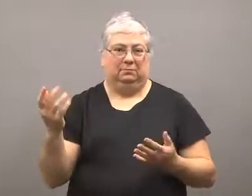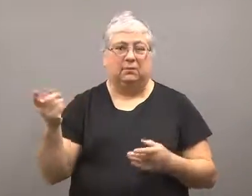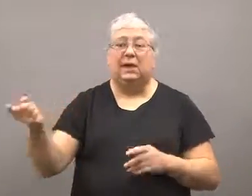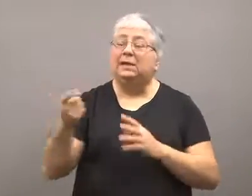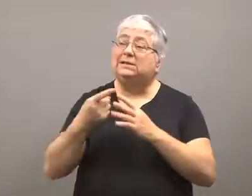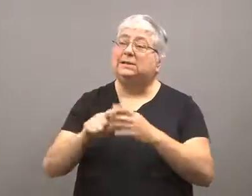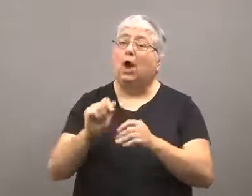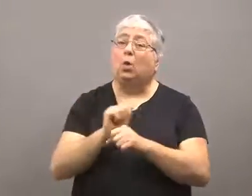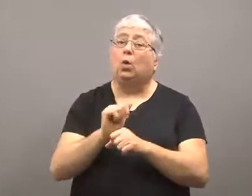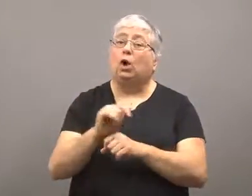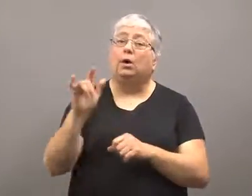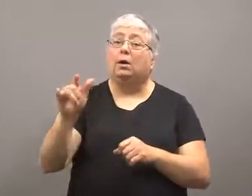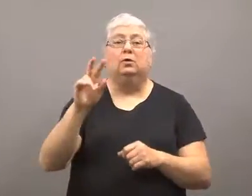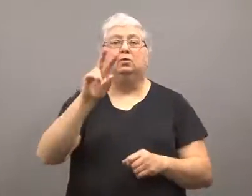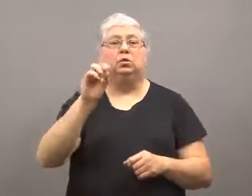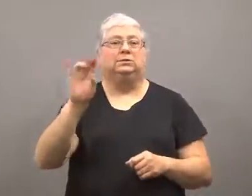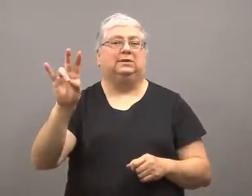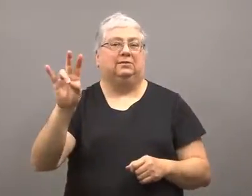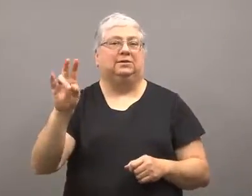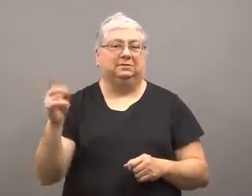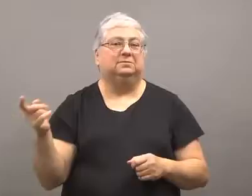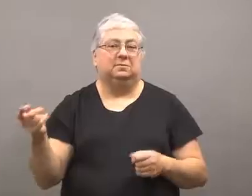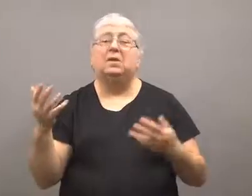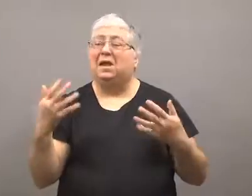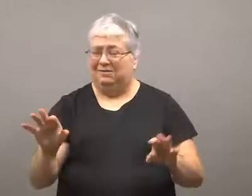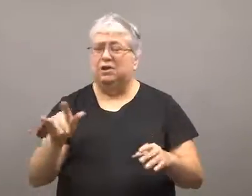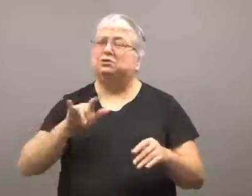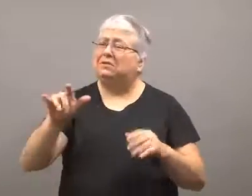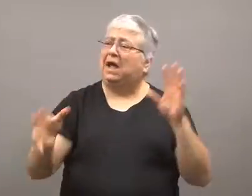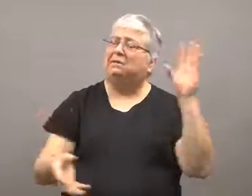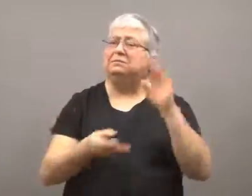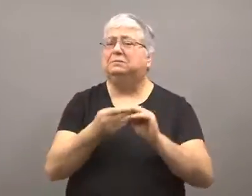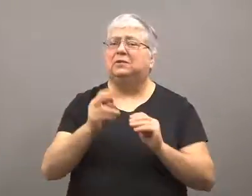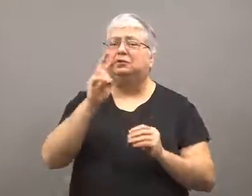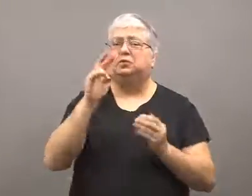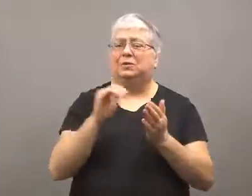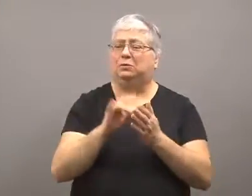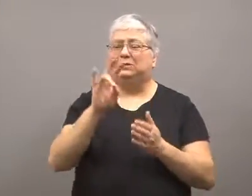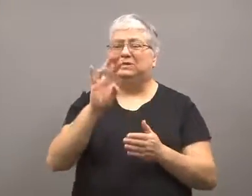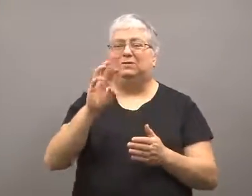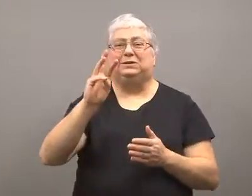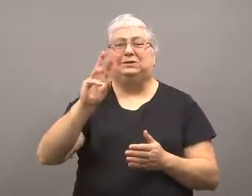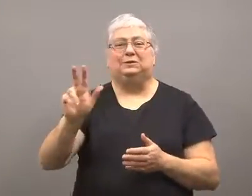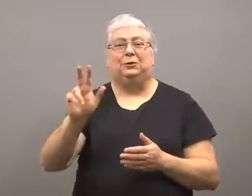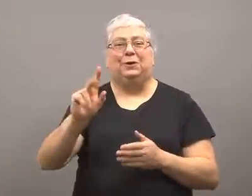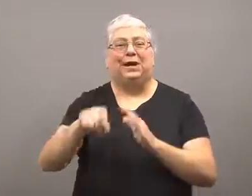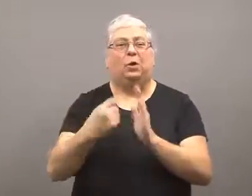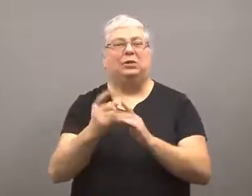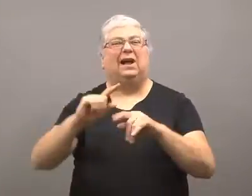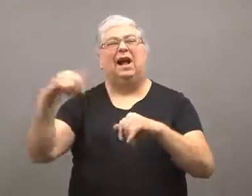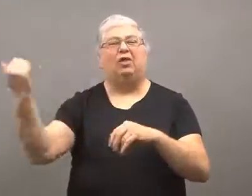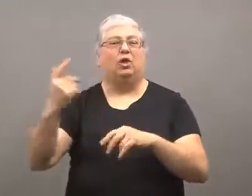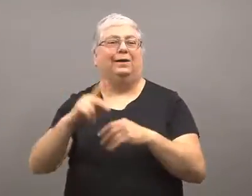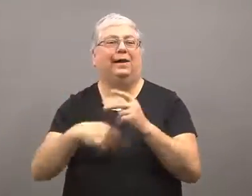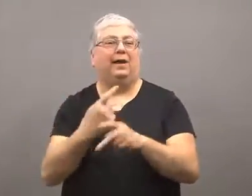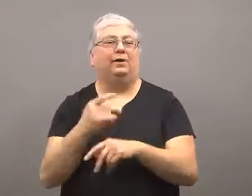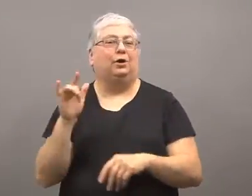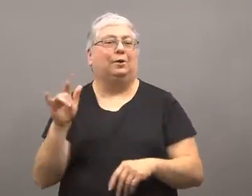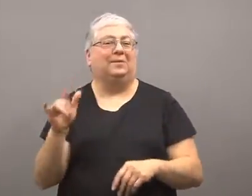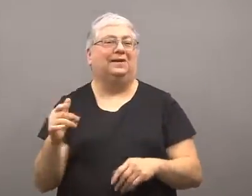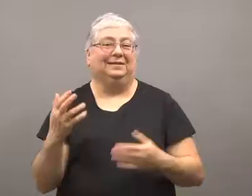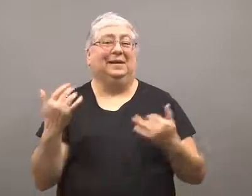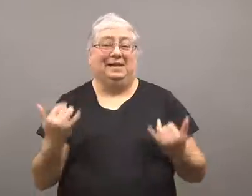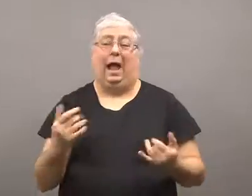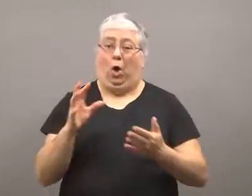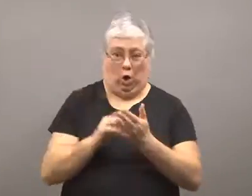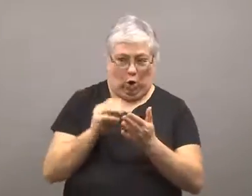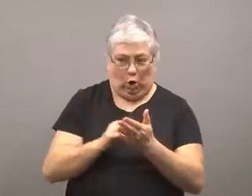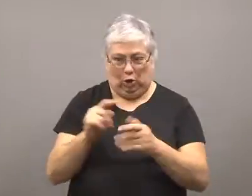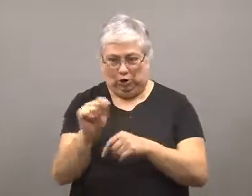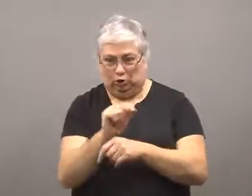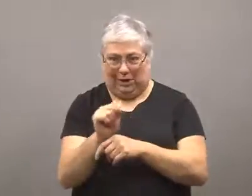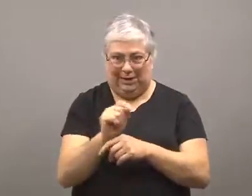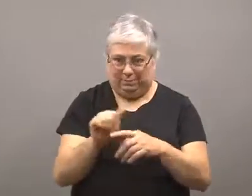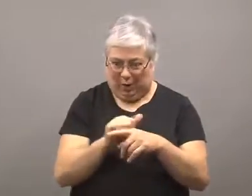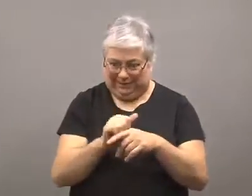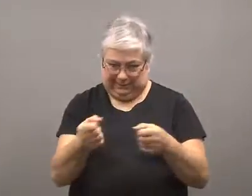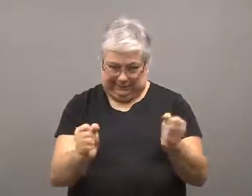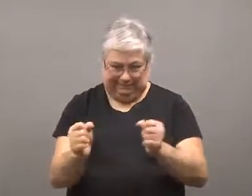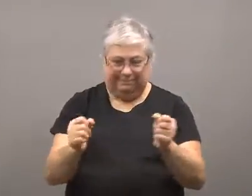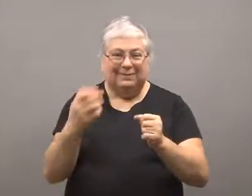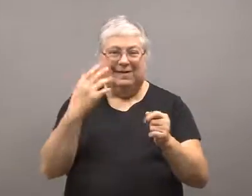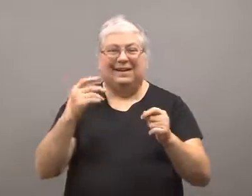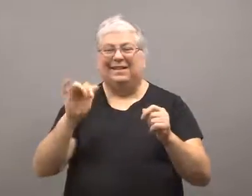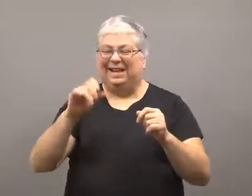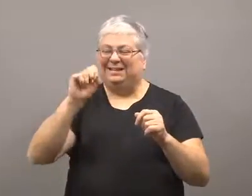He's been a pilot since 2007, with 2,763 hours of experience